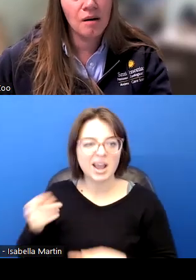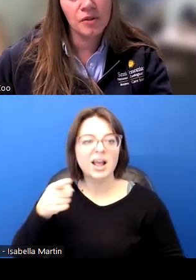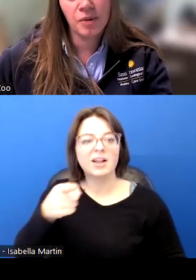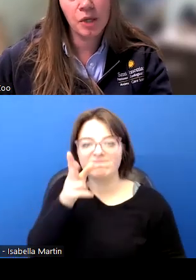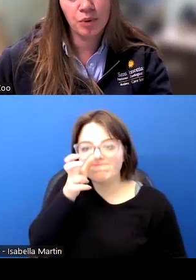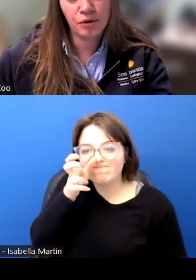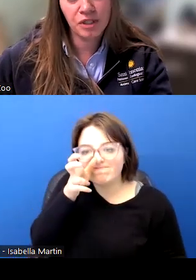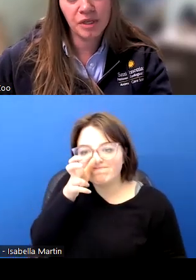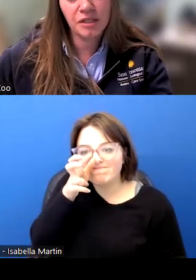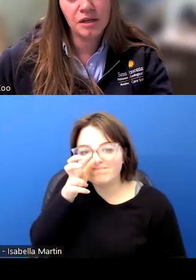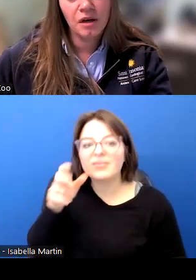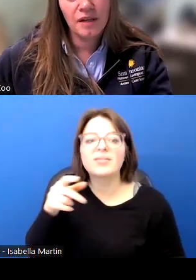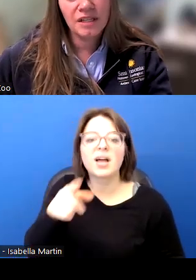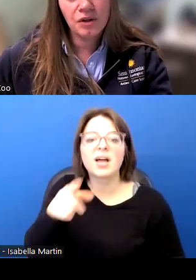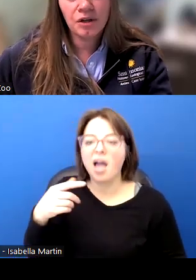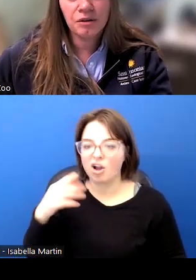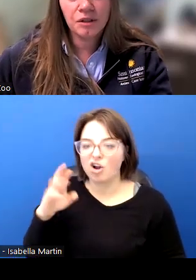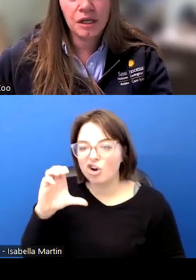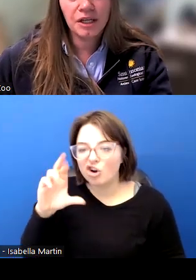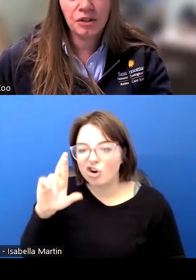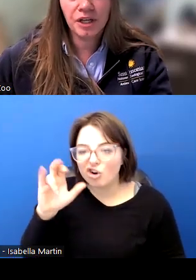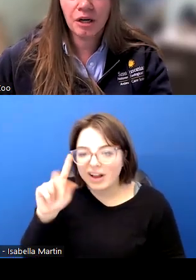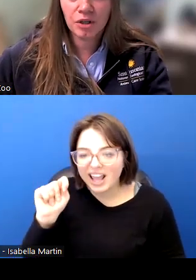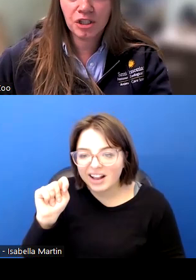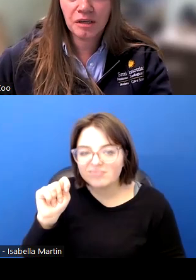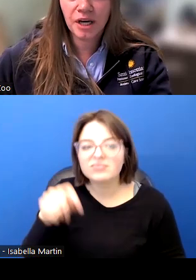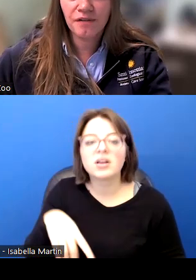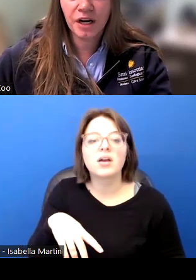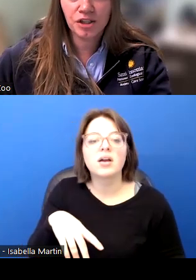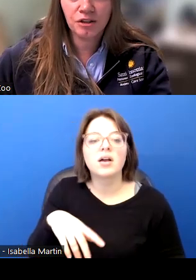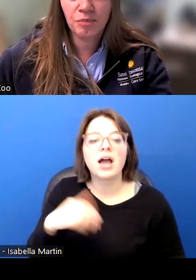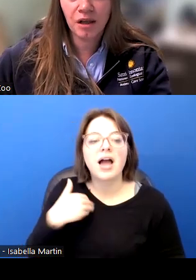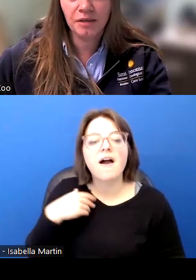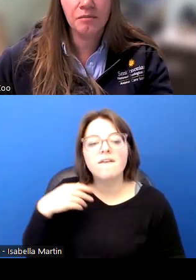There's a pellet produce mix that's going to include a commercially manufactured pellet